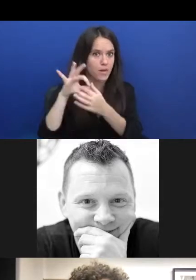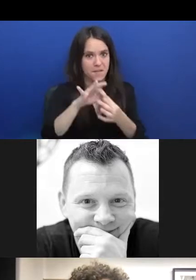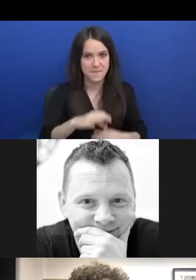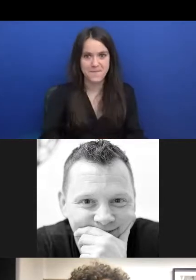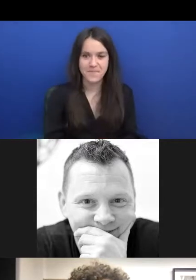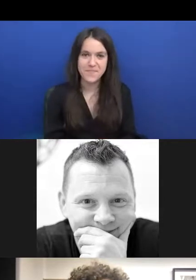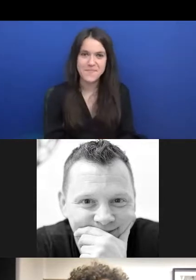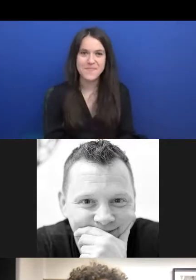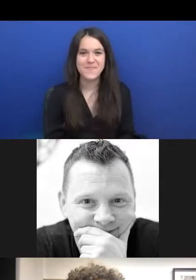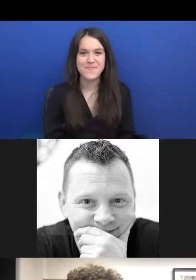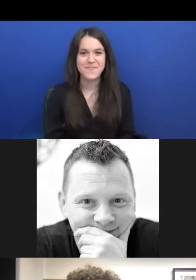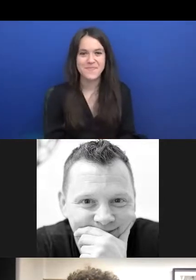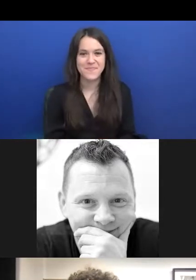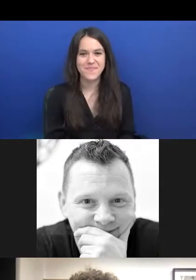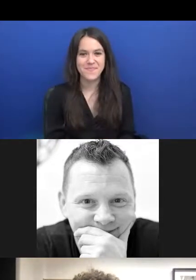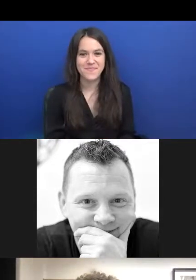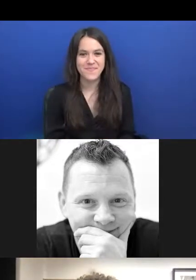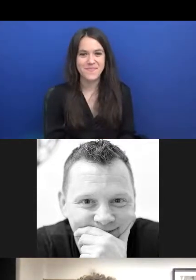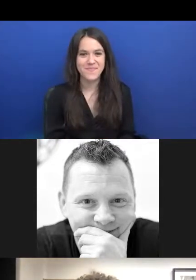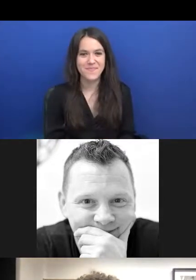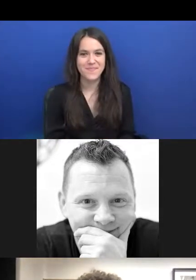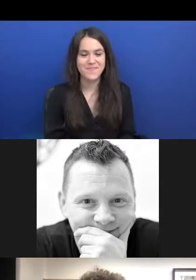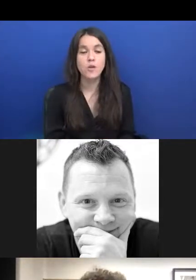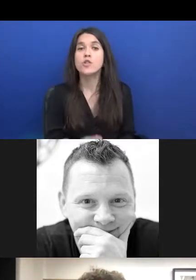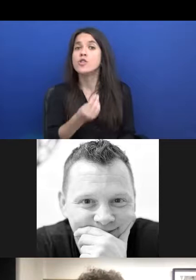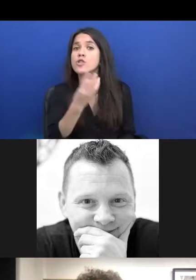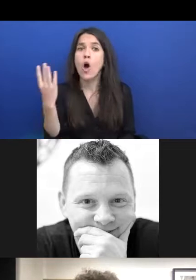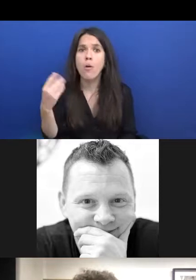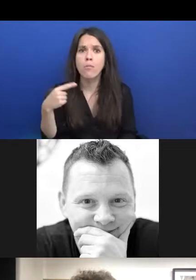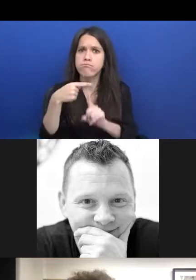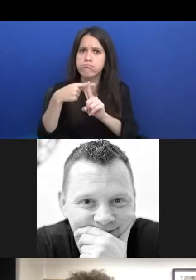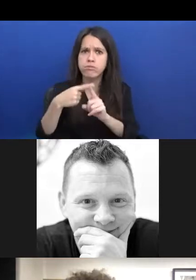so some of the strengths that she pointed out which I guess I sort of realized but it helped